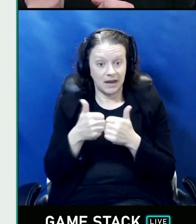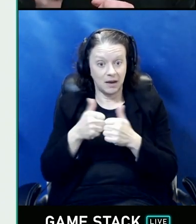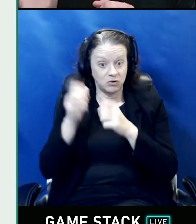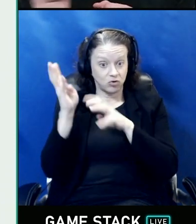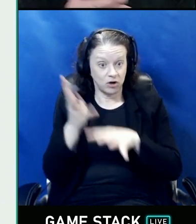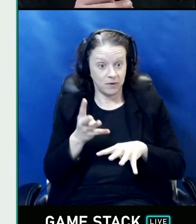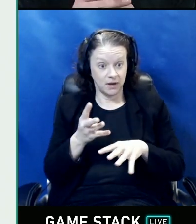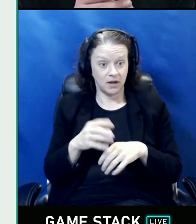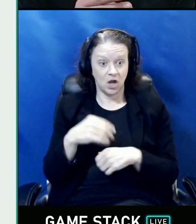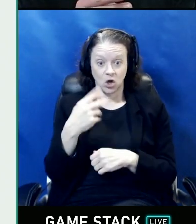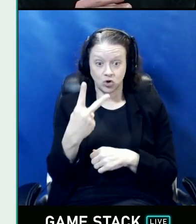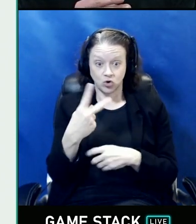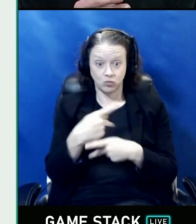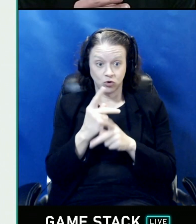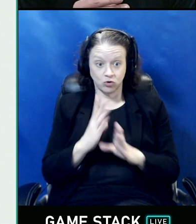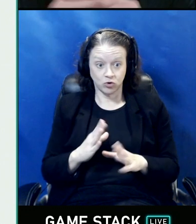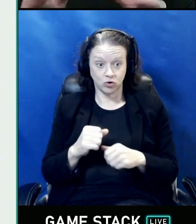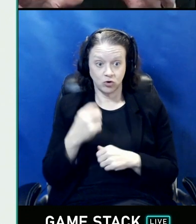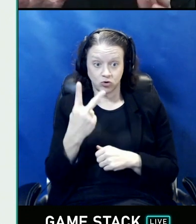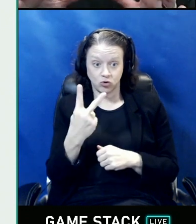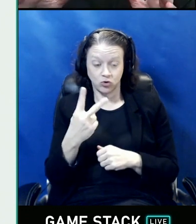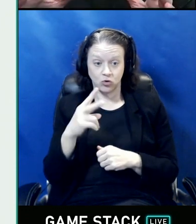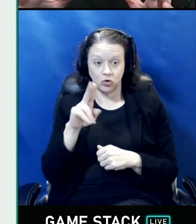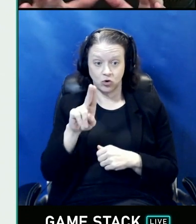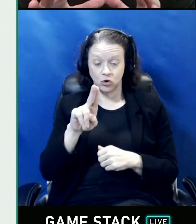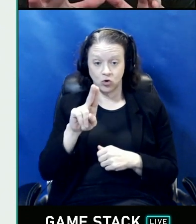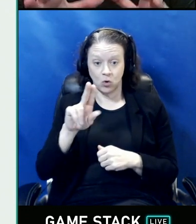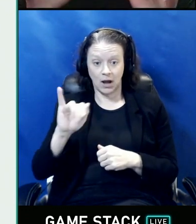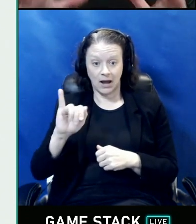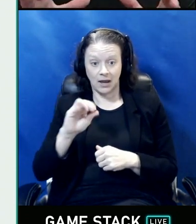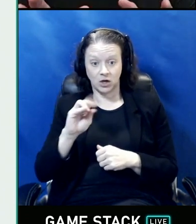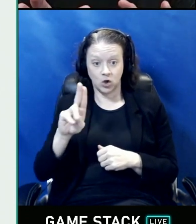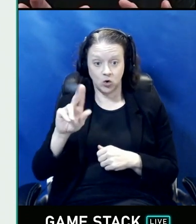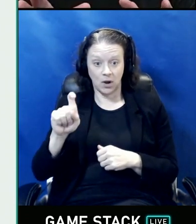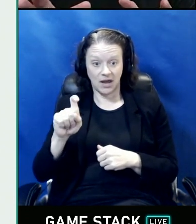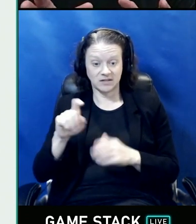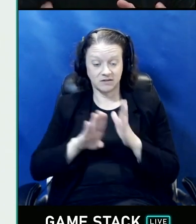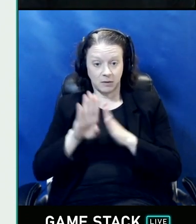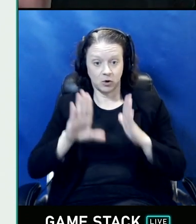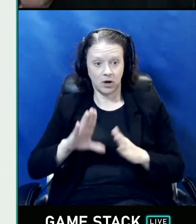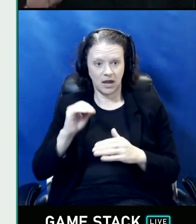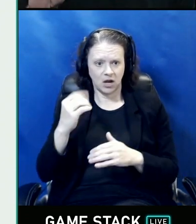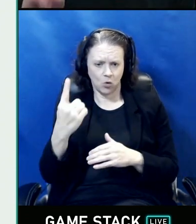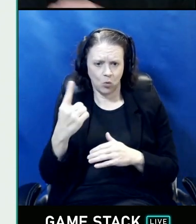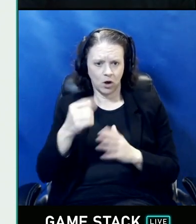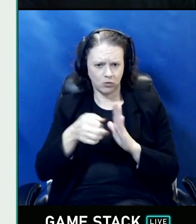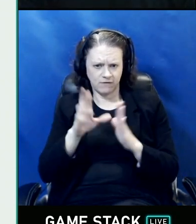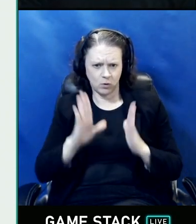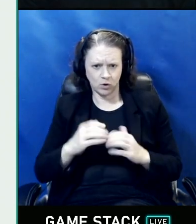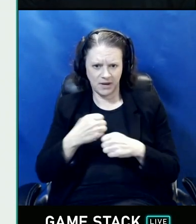two UI and UX developers, and one reviewer to keep iconography on brand and three developers.